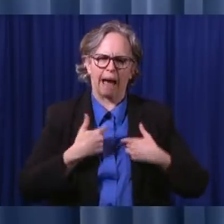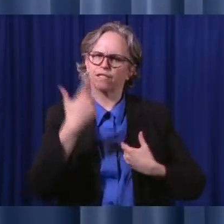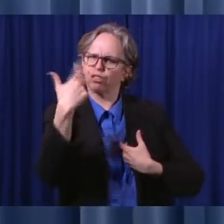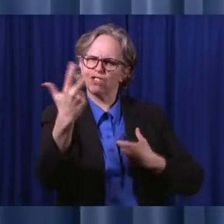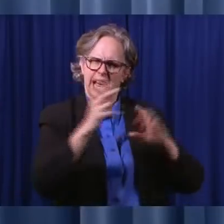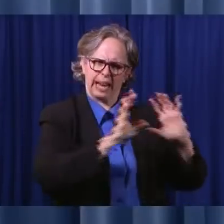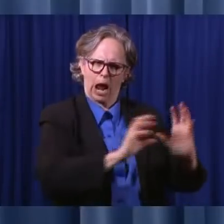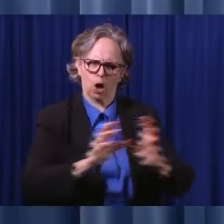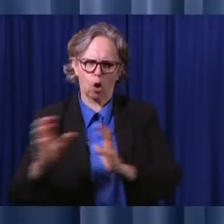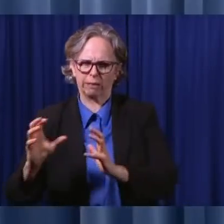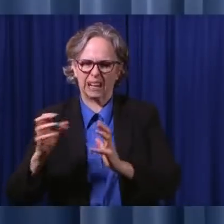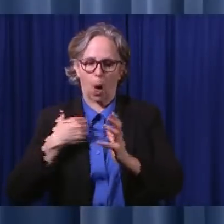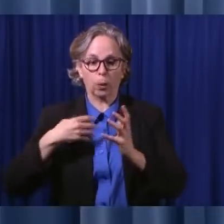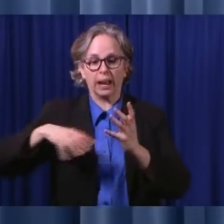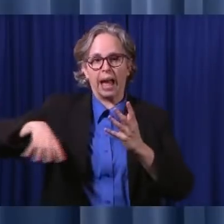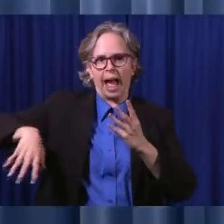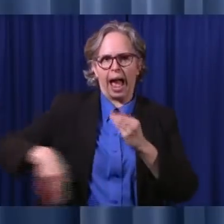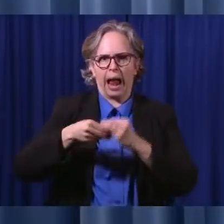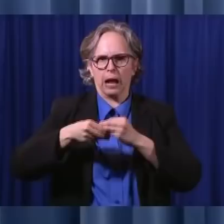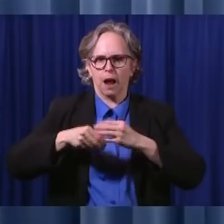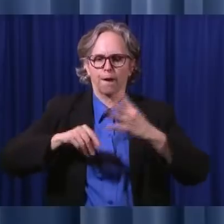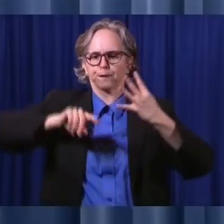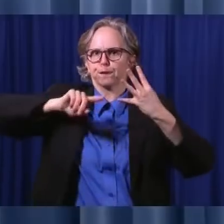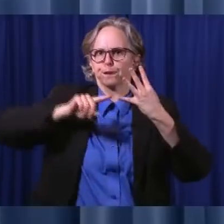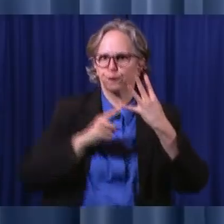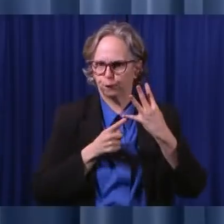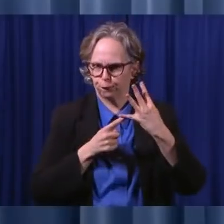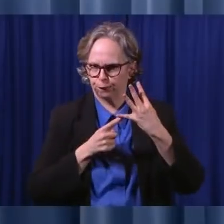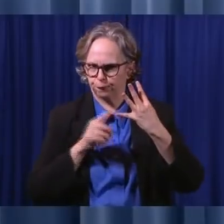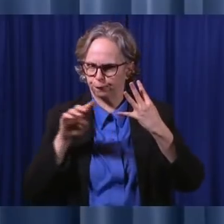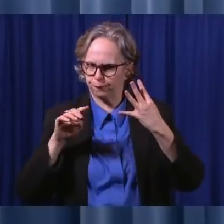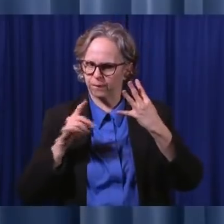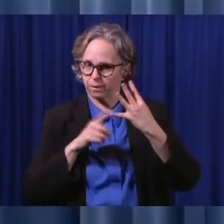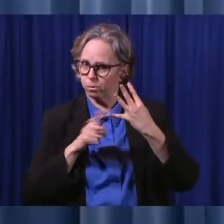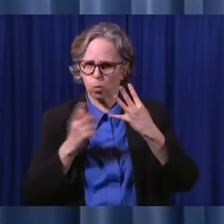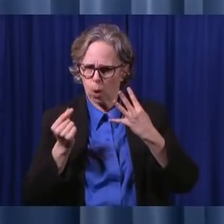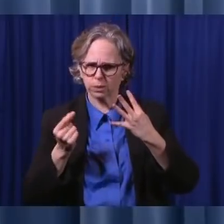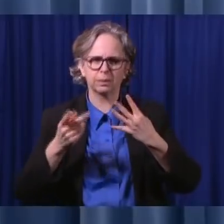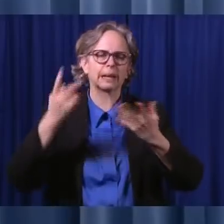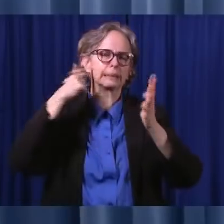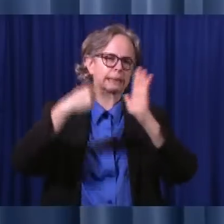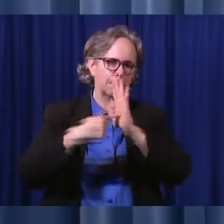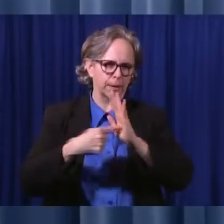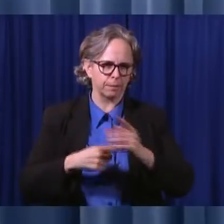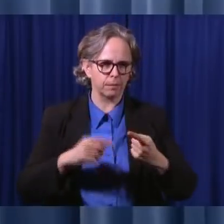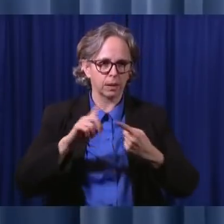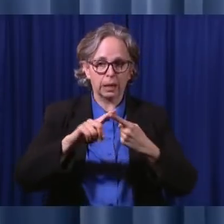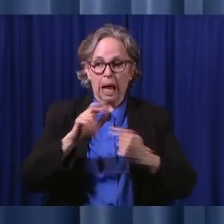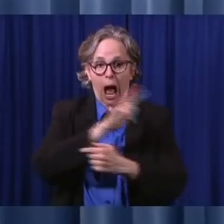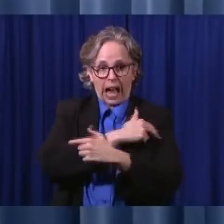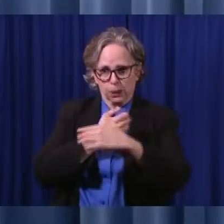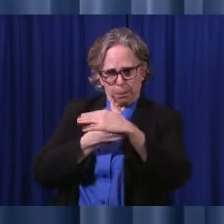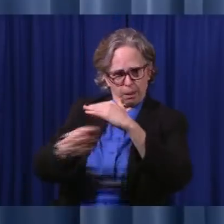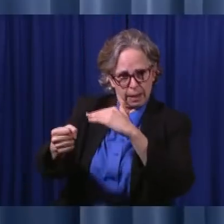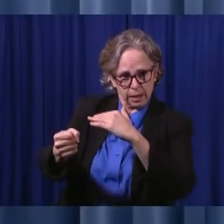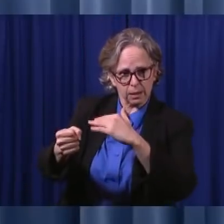TODAY EXPAND ING EXPANDING WE HAVE HAD TREE CATEGORIES AND ADDING A FOURTH. CATEGORY CURRENTLY ONE IS